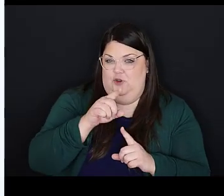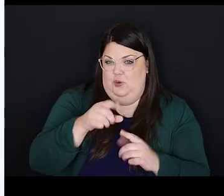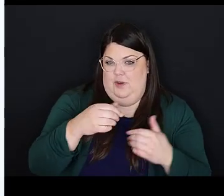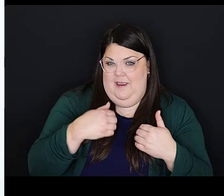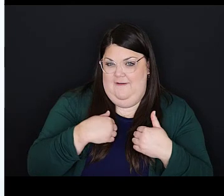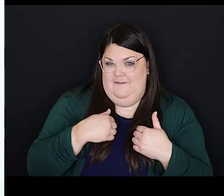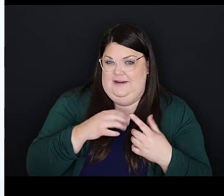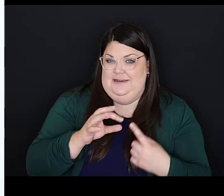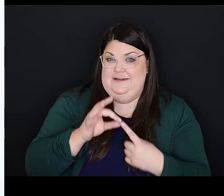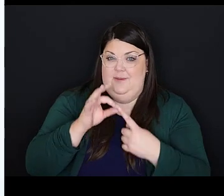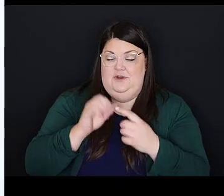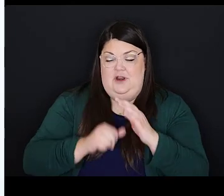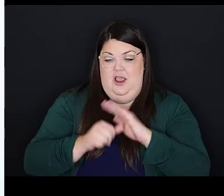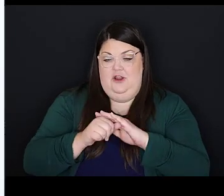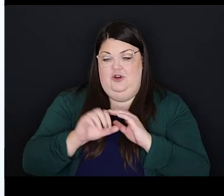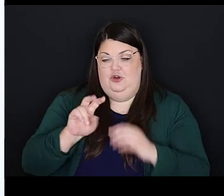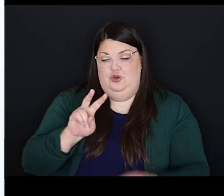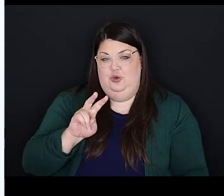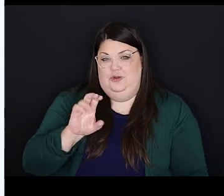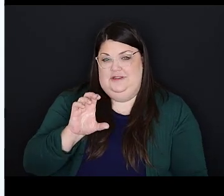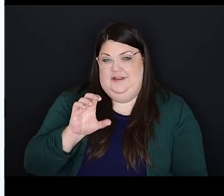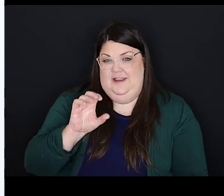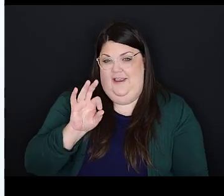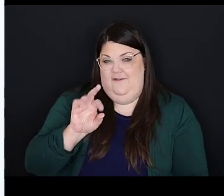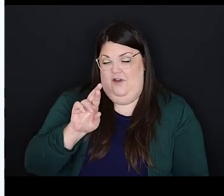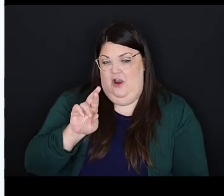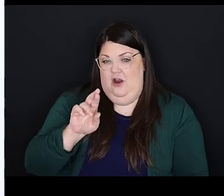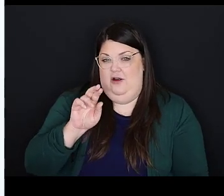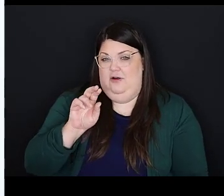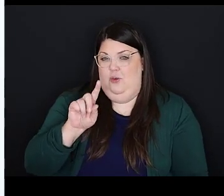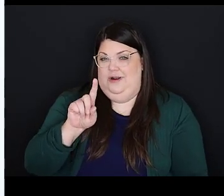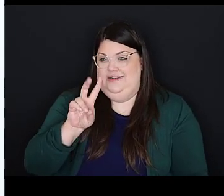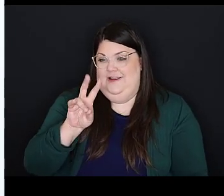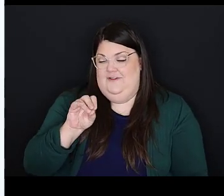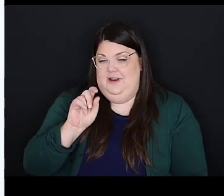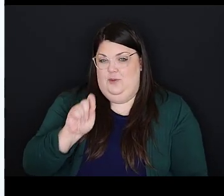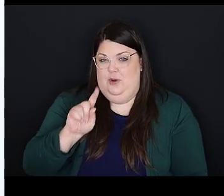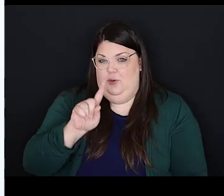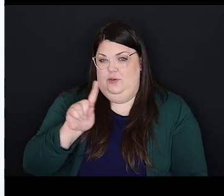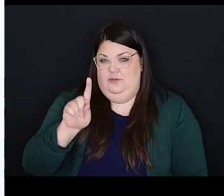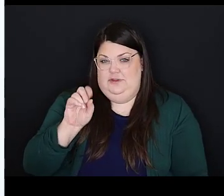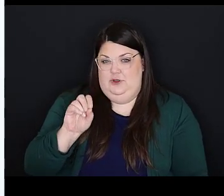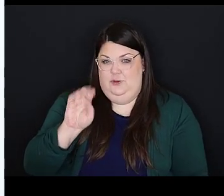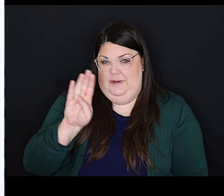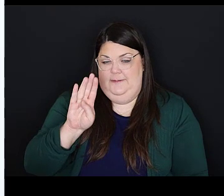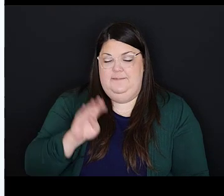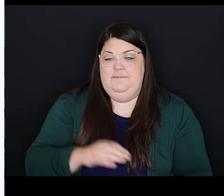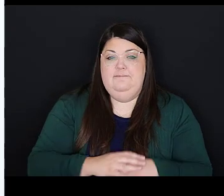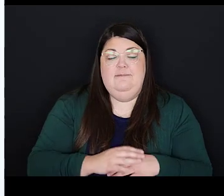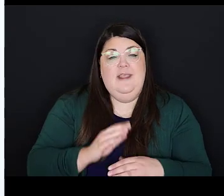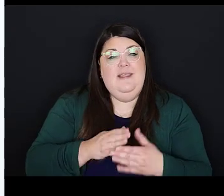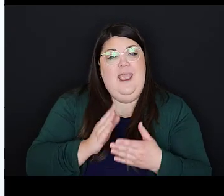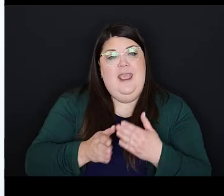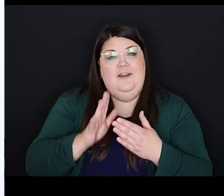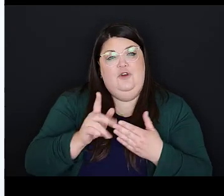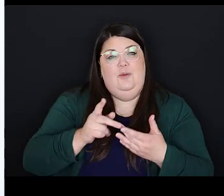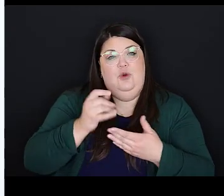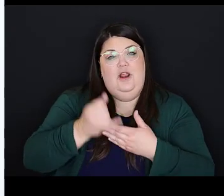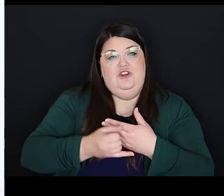exception under 2 C.F.R. 170.110(b). At the end of your project period,